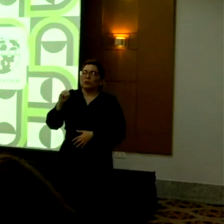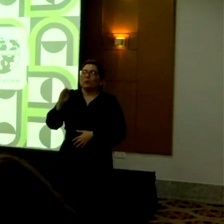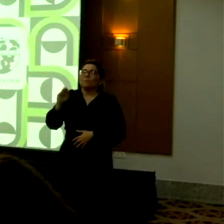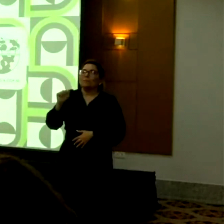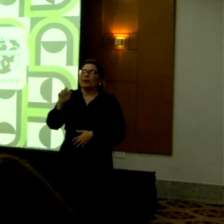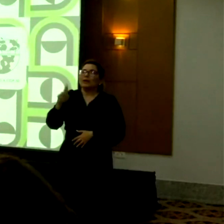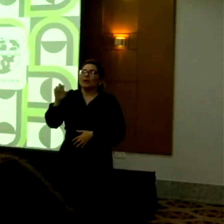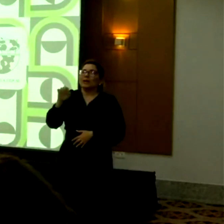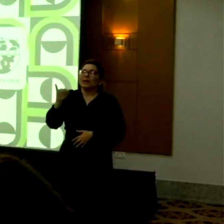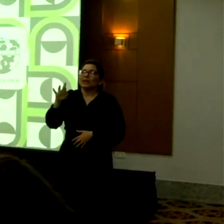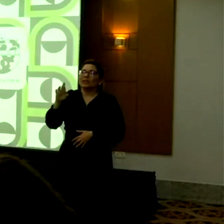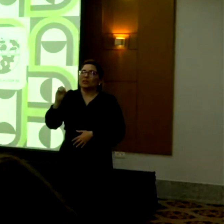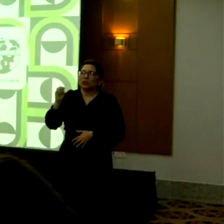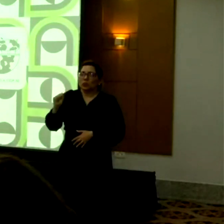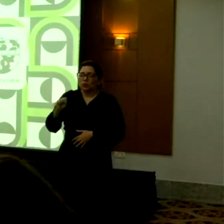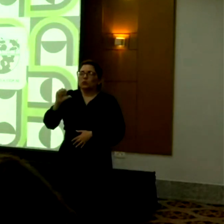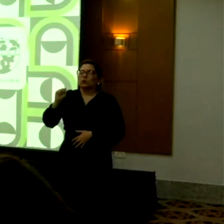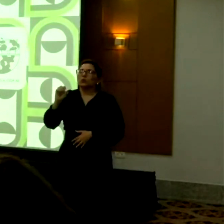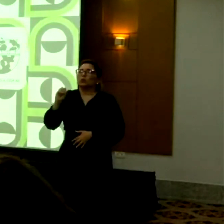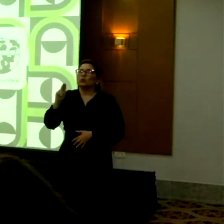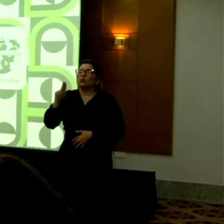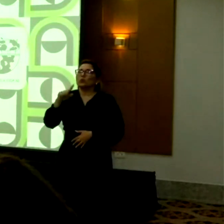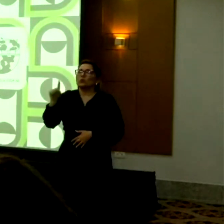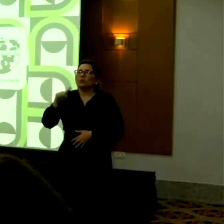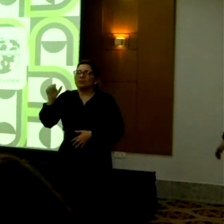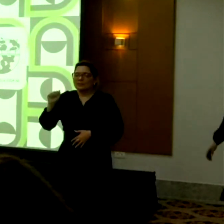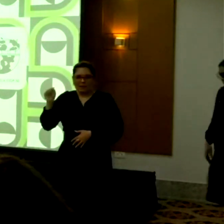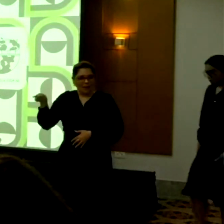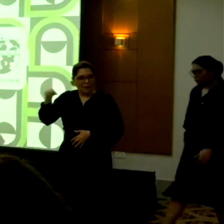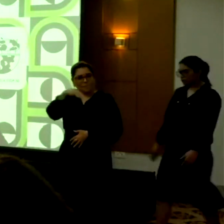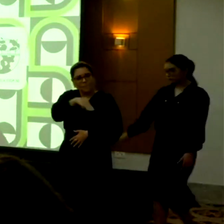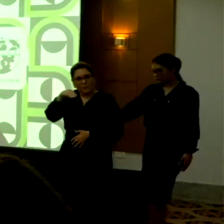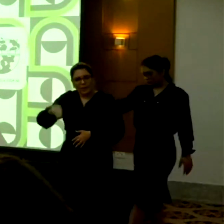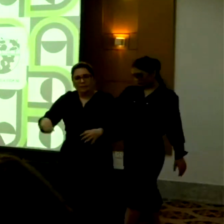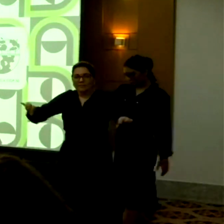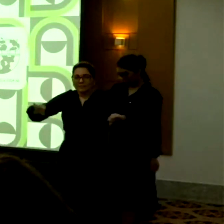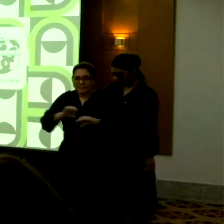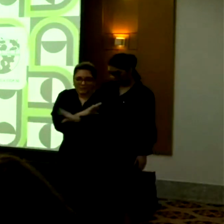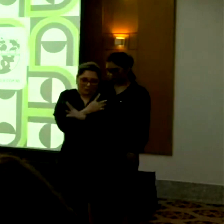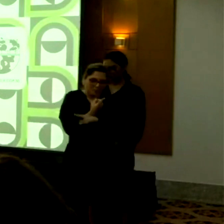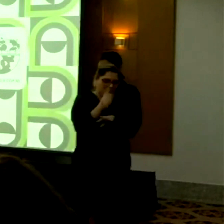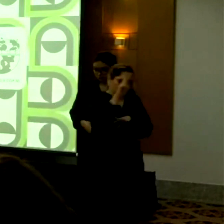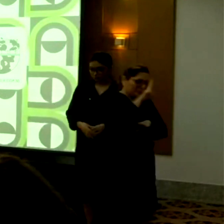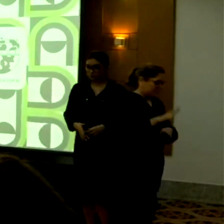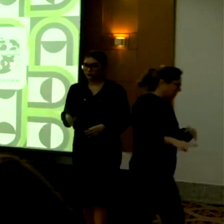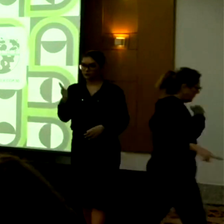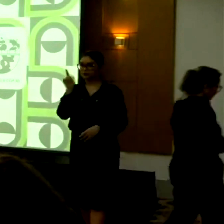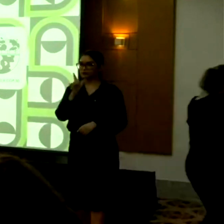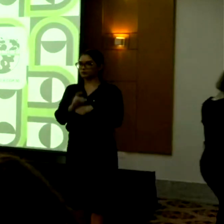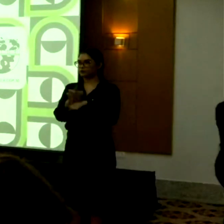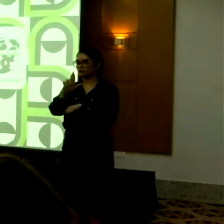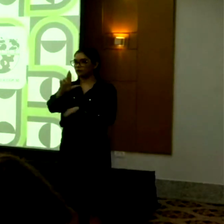he has a master's degree and a doctorate in meteorology, he completed his doctorate at the University of São Paulo in the year 2003,